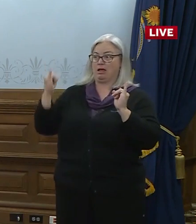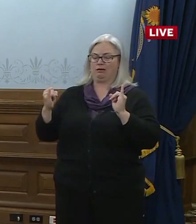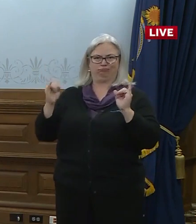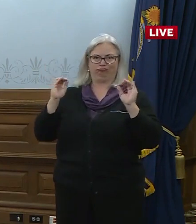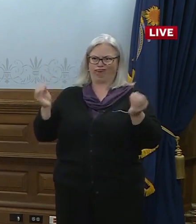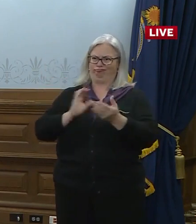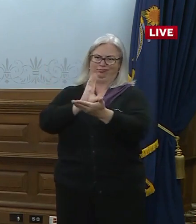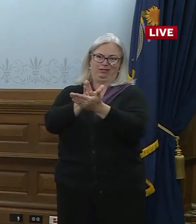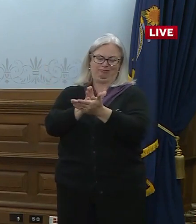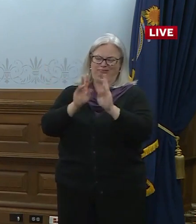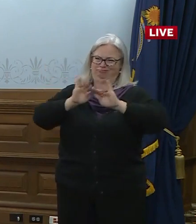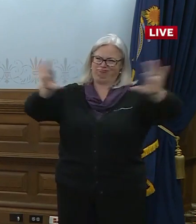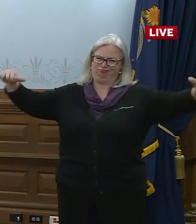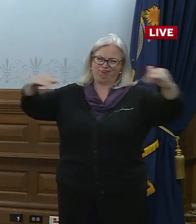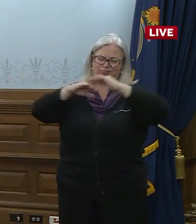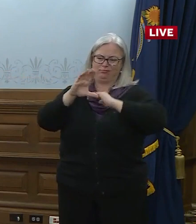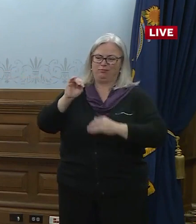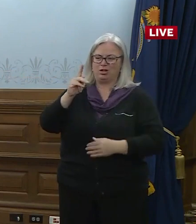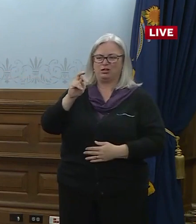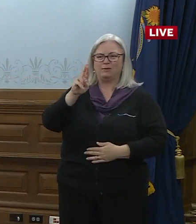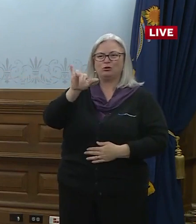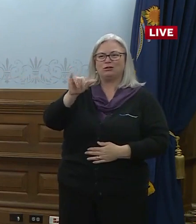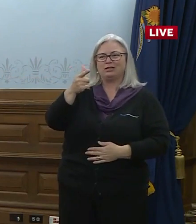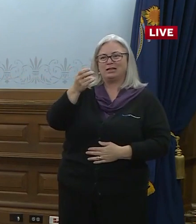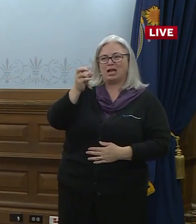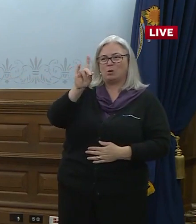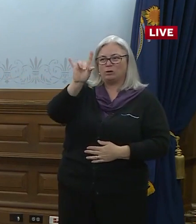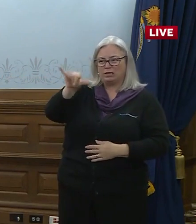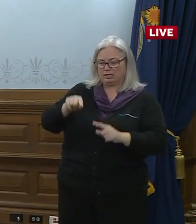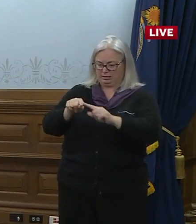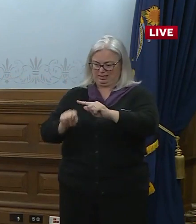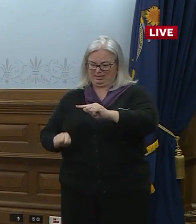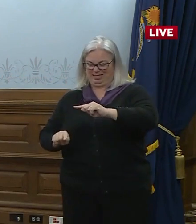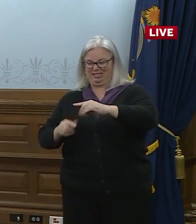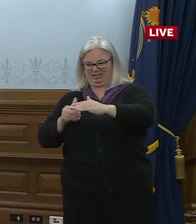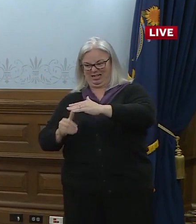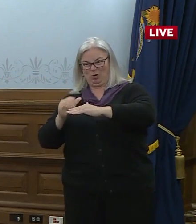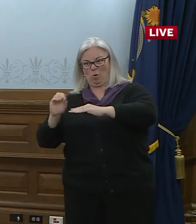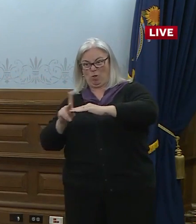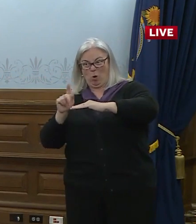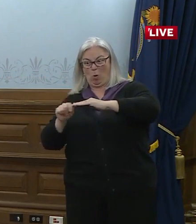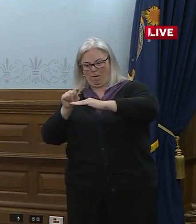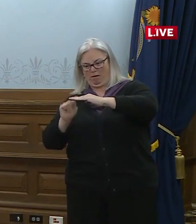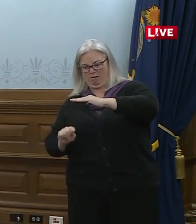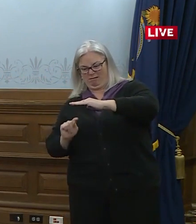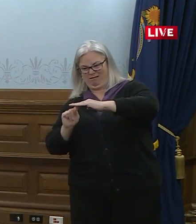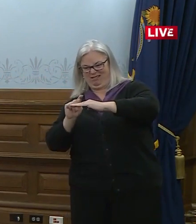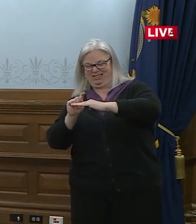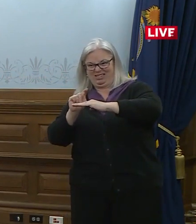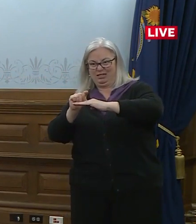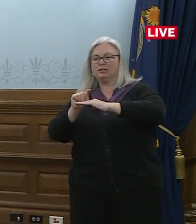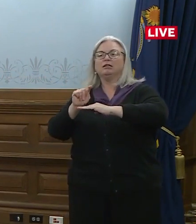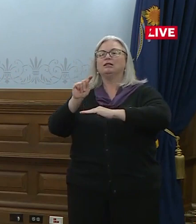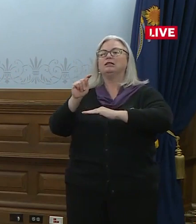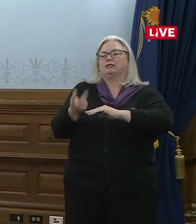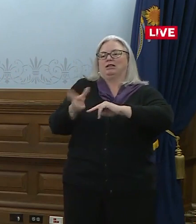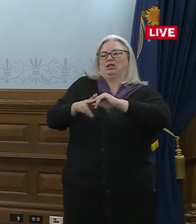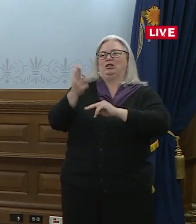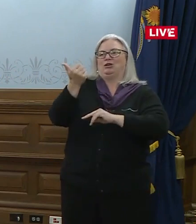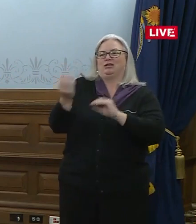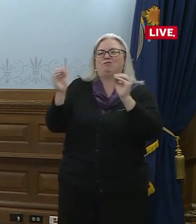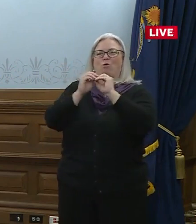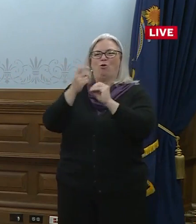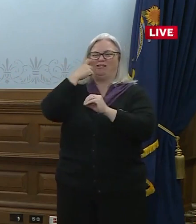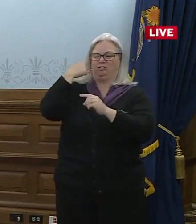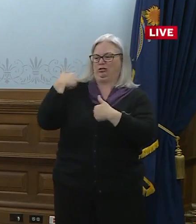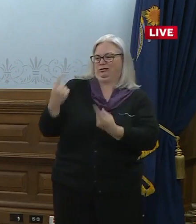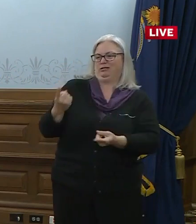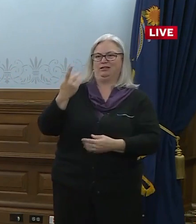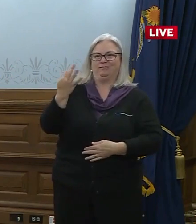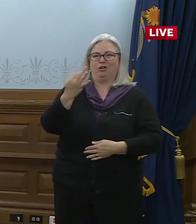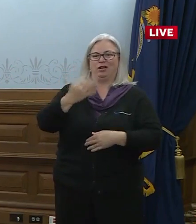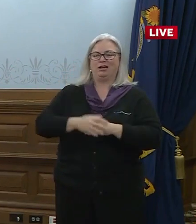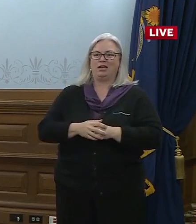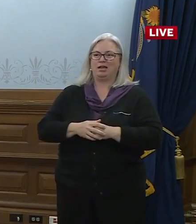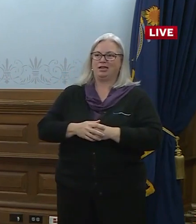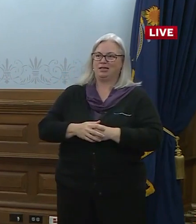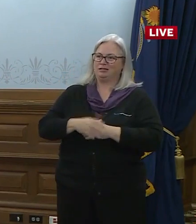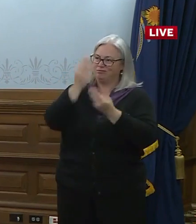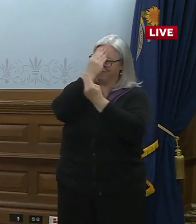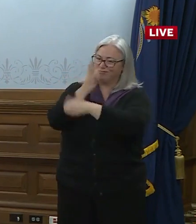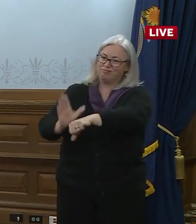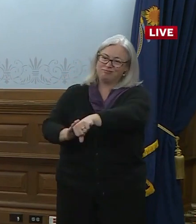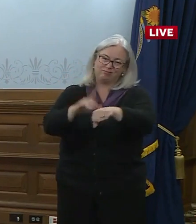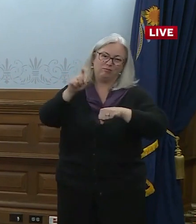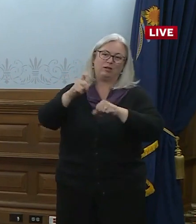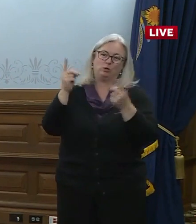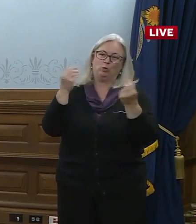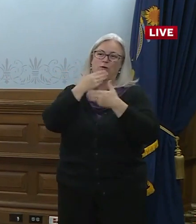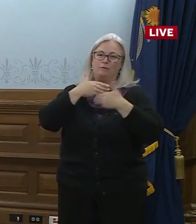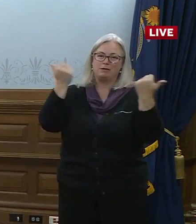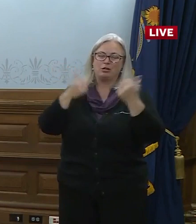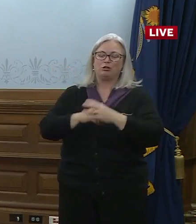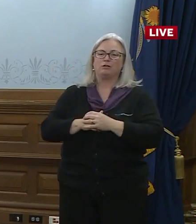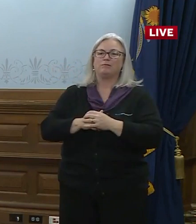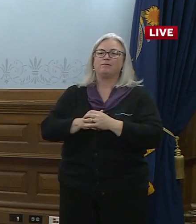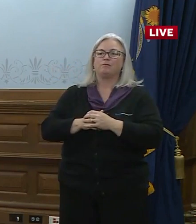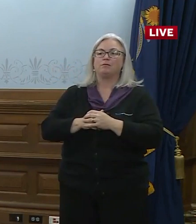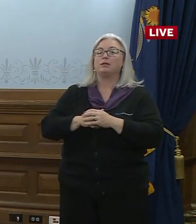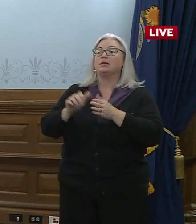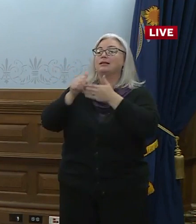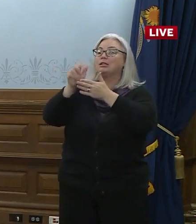COVID-19 DOESN’T STOP AT STATE LINES EITHER MONTGOMERY COUNTY WRIGHT ON THE SOUTHERN BORDER OF KANSAS NEAR OKLAHOMA HAS SEEN AN INCREASE OF 13 CASES SINCE FRIDAY.